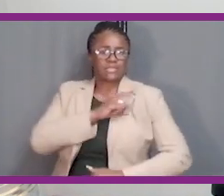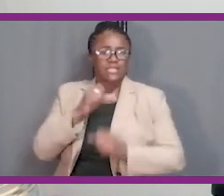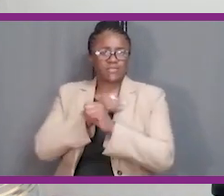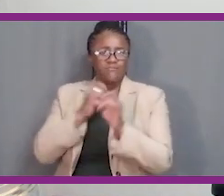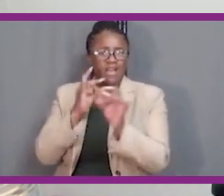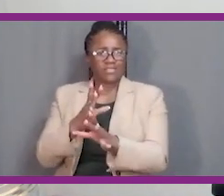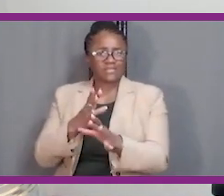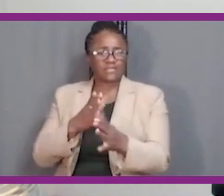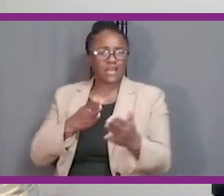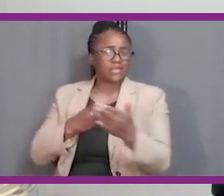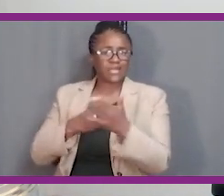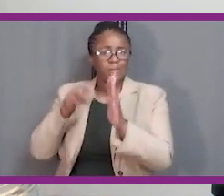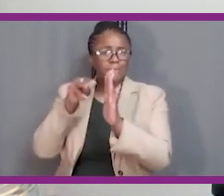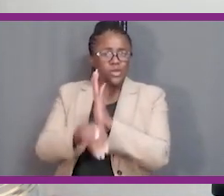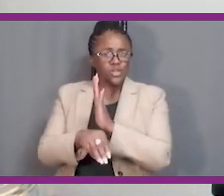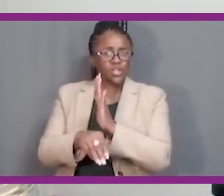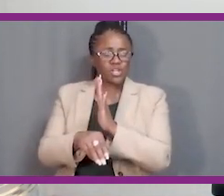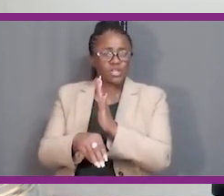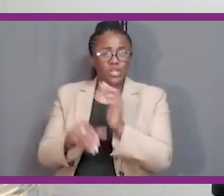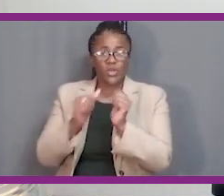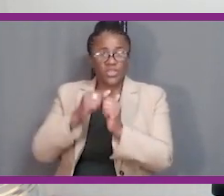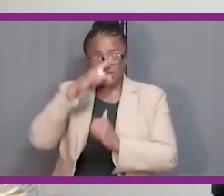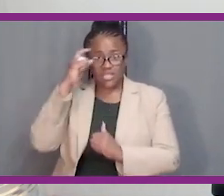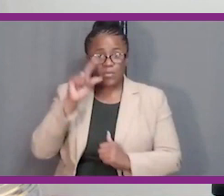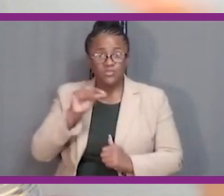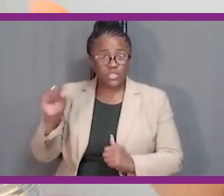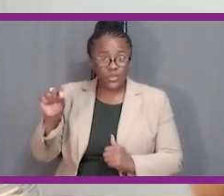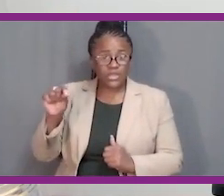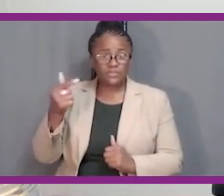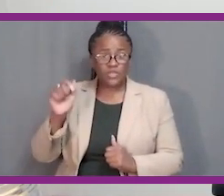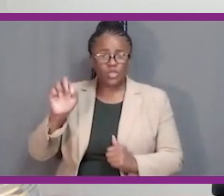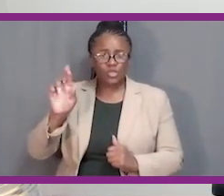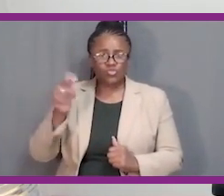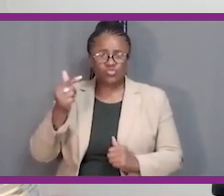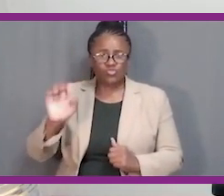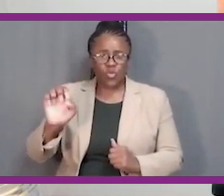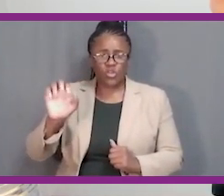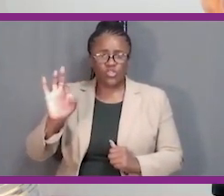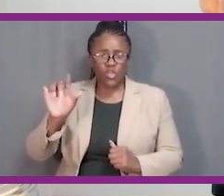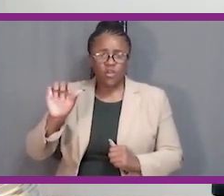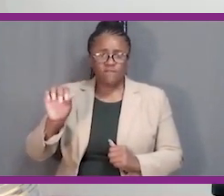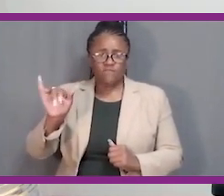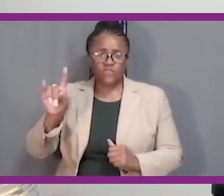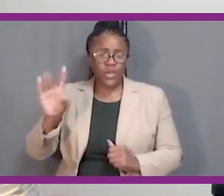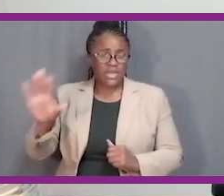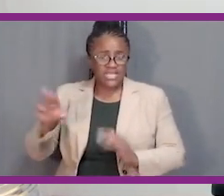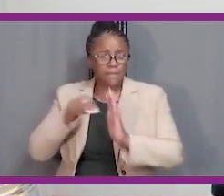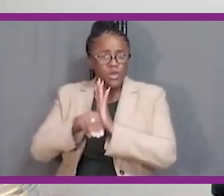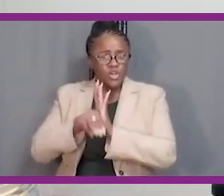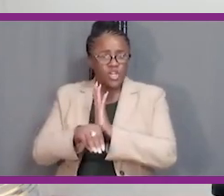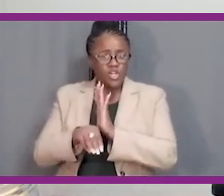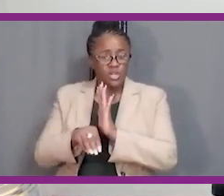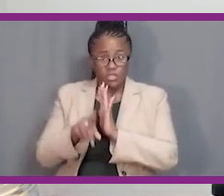murder of George Floyd. That is an everyone issue, because the rates of disabled people